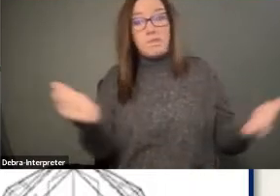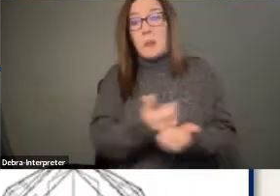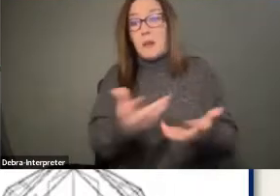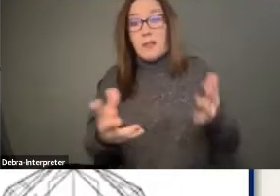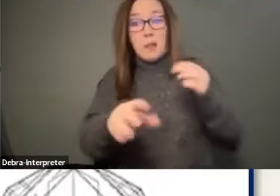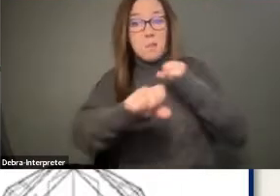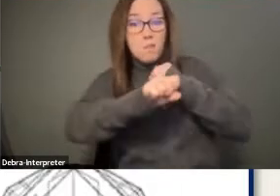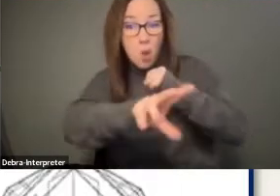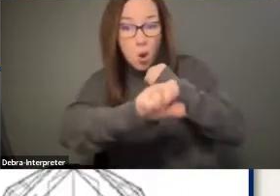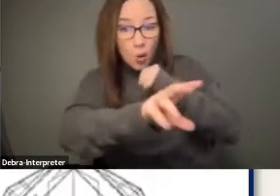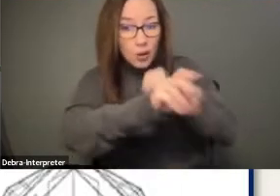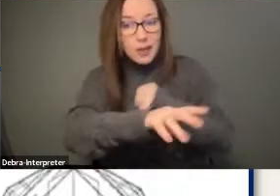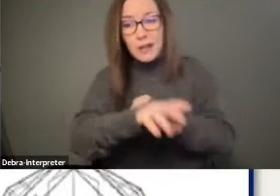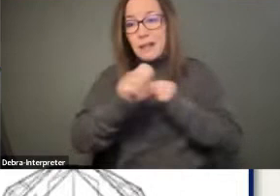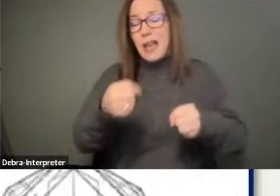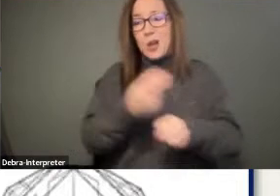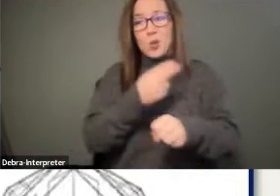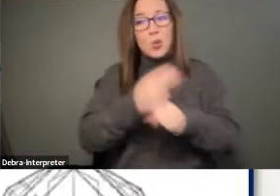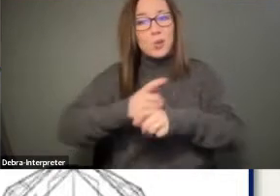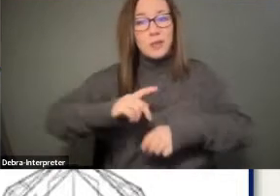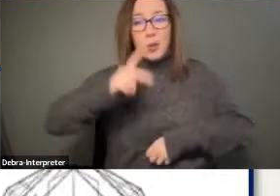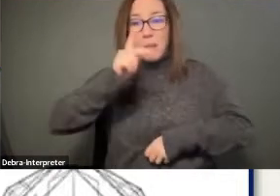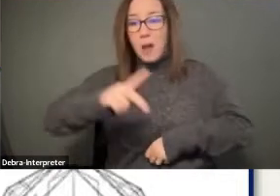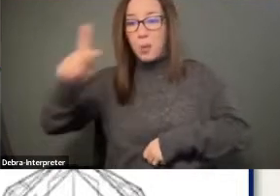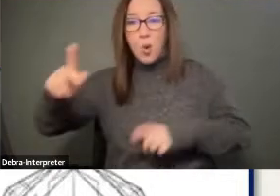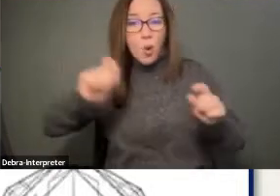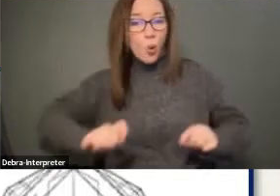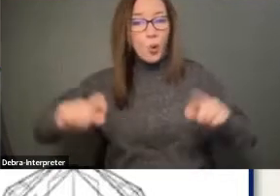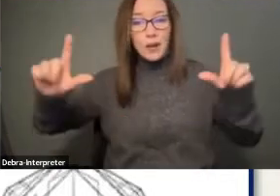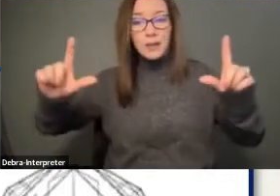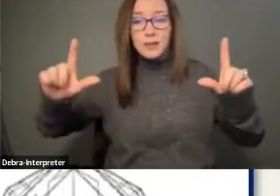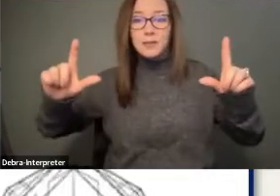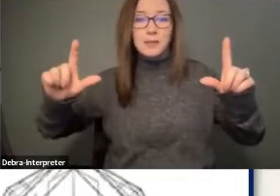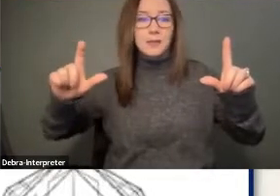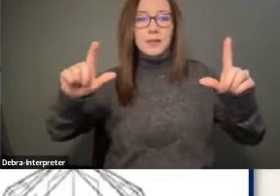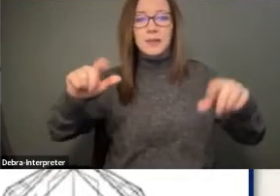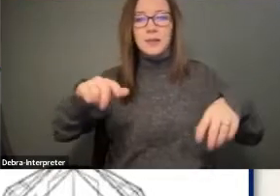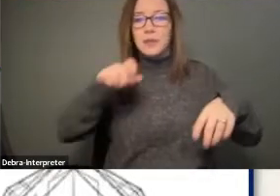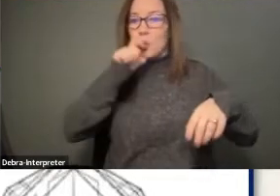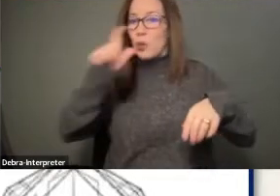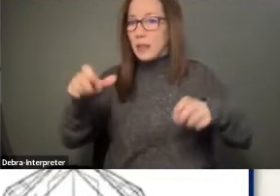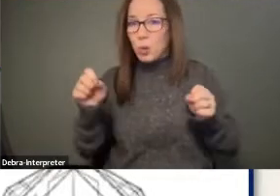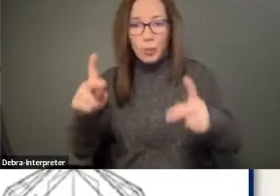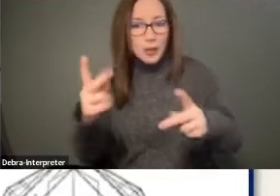can use these potentially for any sort marketing materials you might have or if you are doing slide